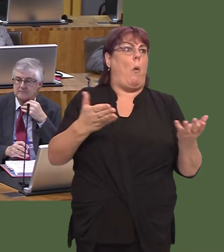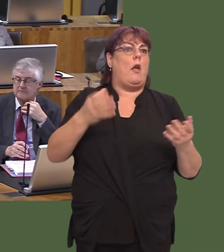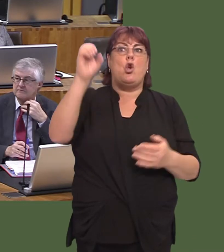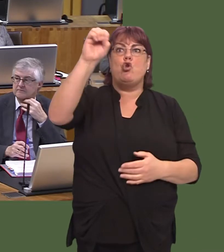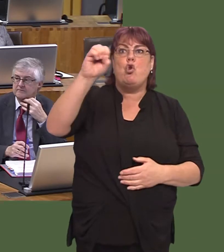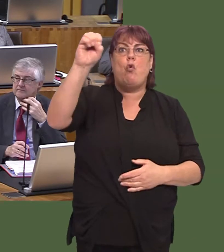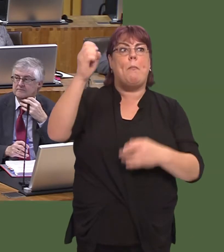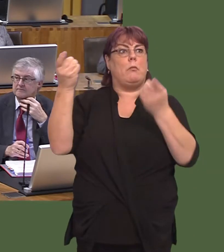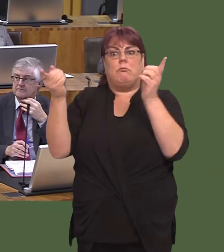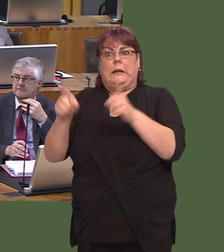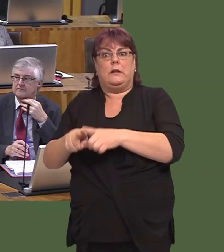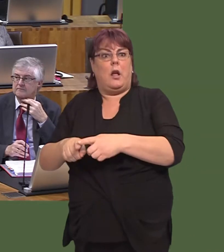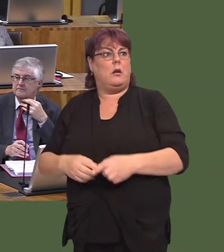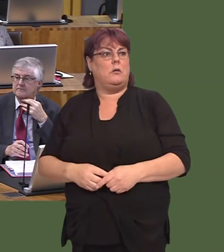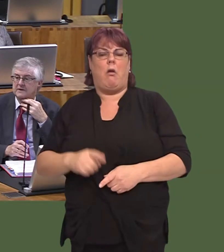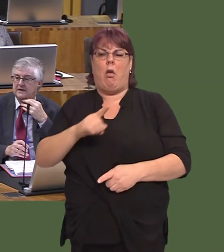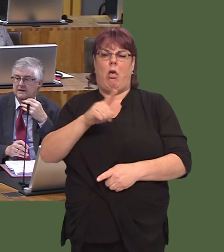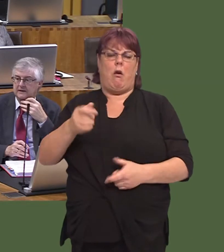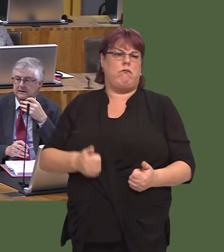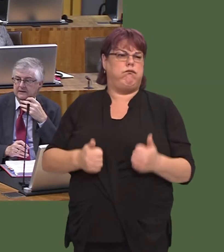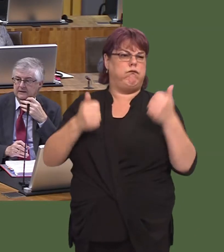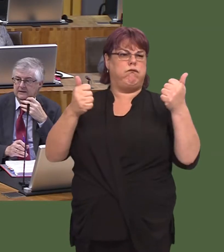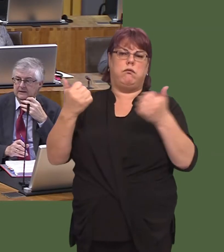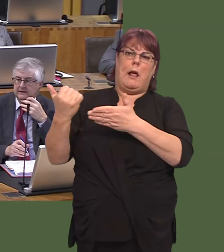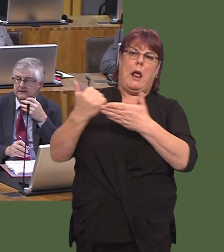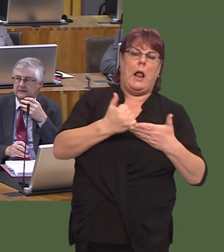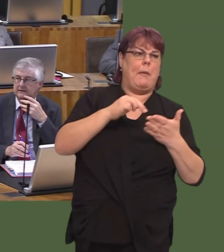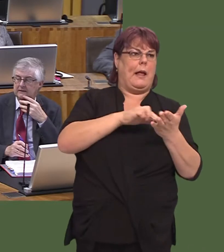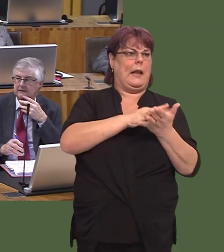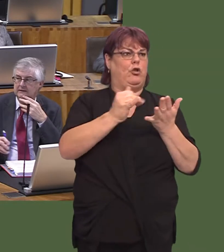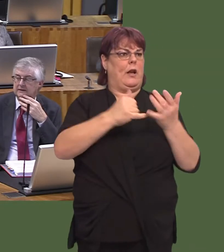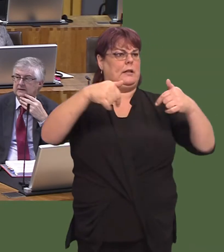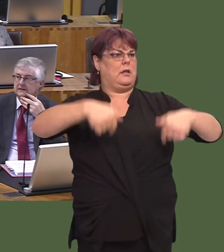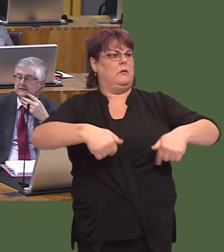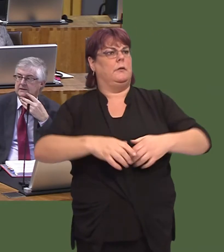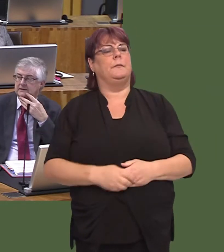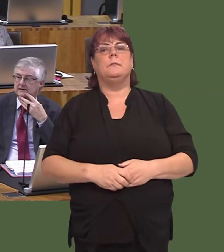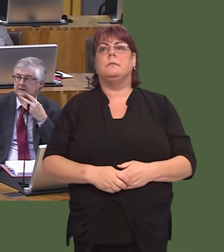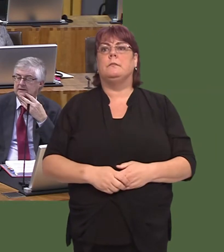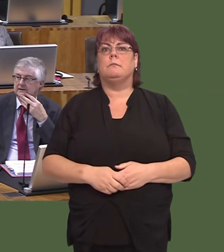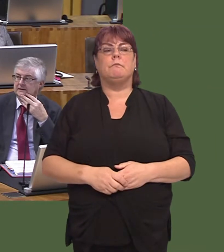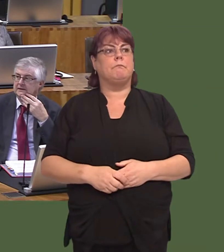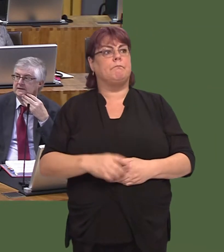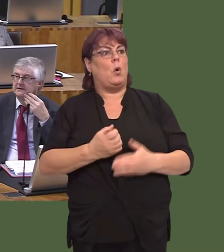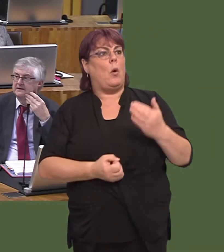Frankly, they are great additions to our NHS. The market for doctors and for nurses is worldwide.